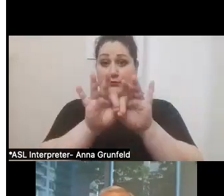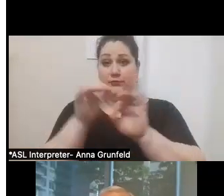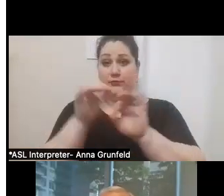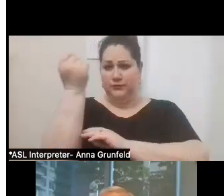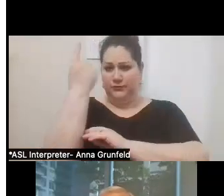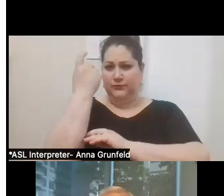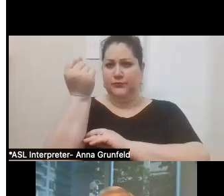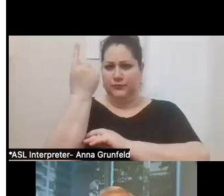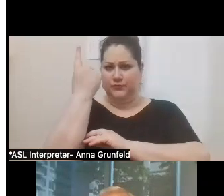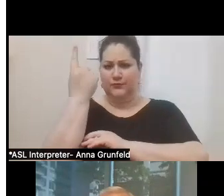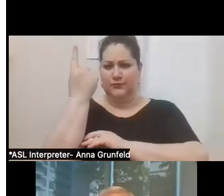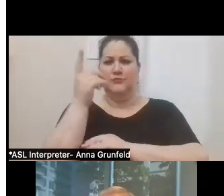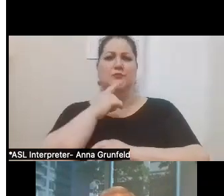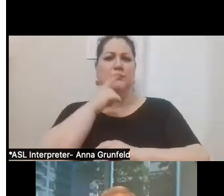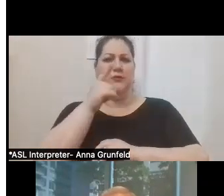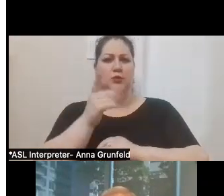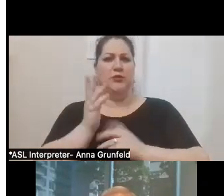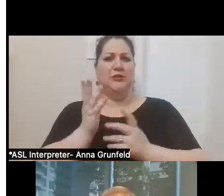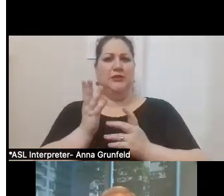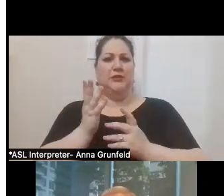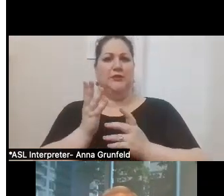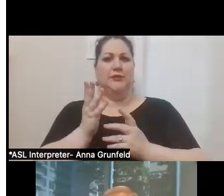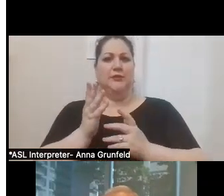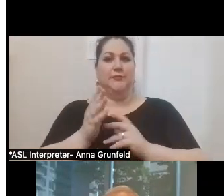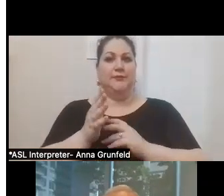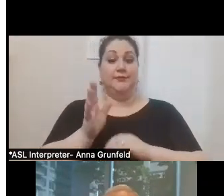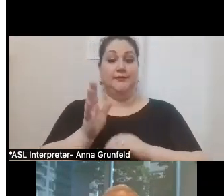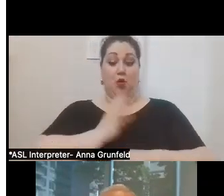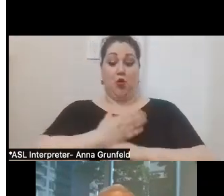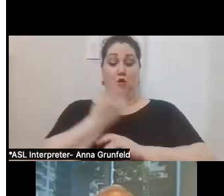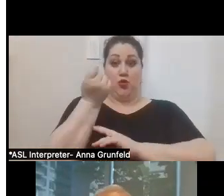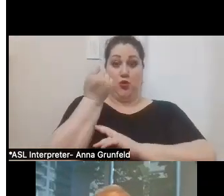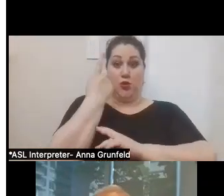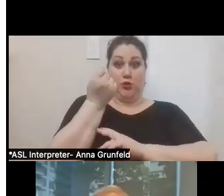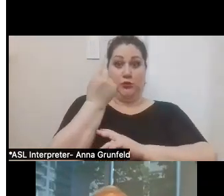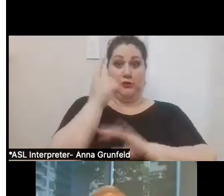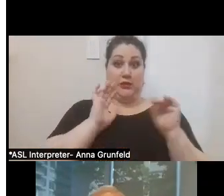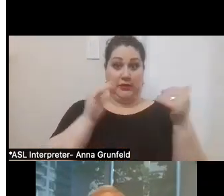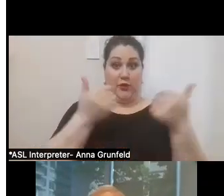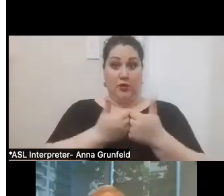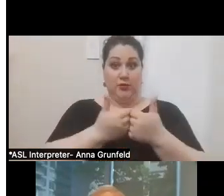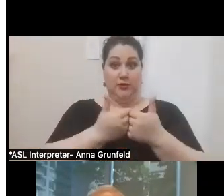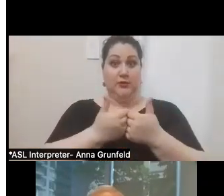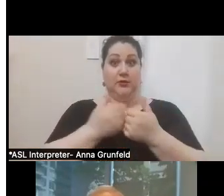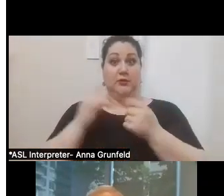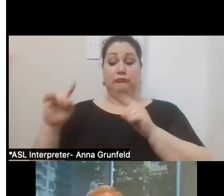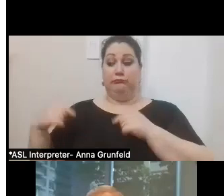autism has changed considerably over the past 20 or 30 years.